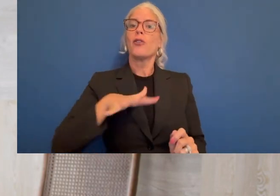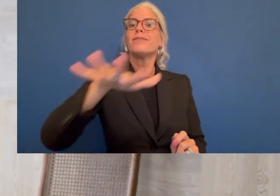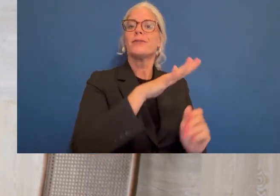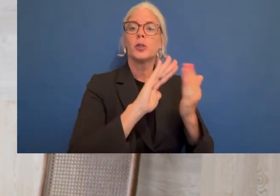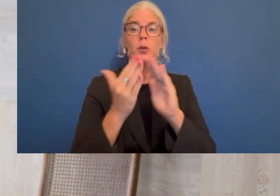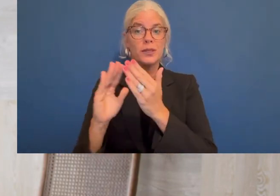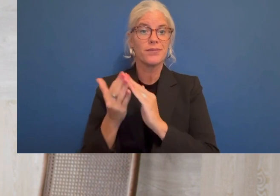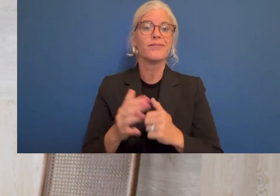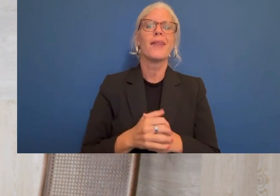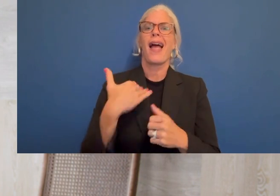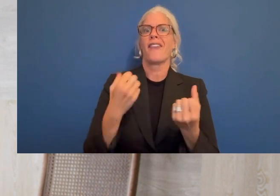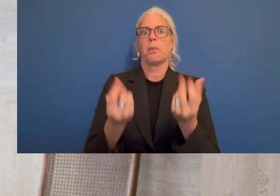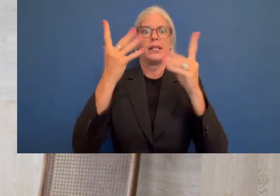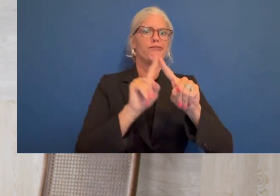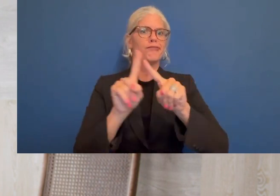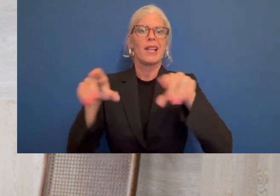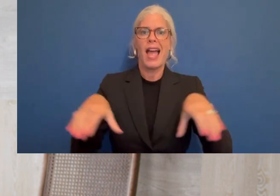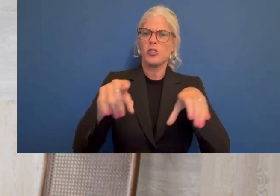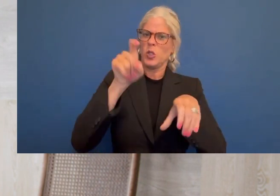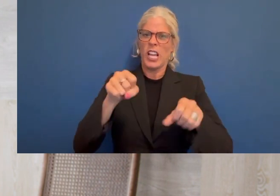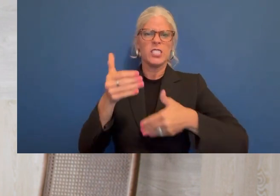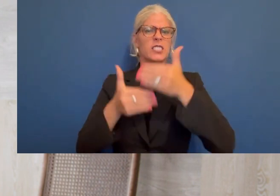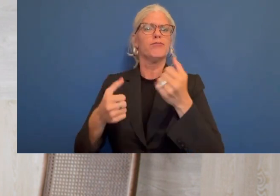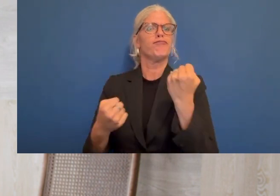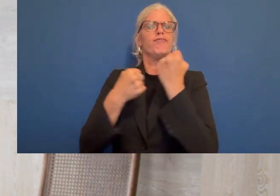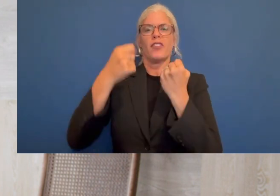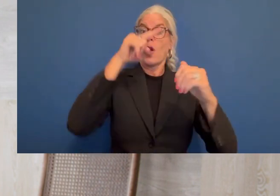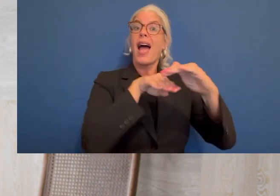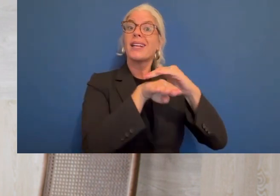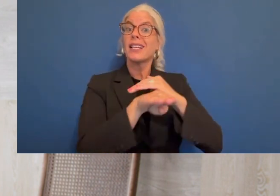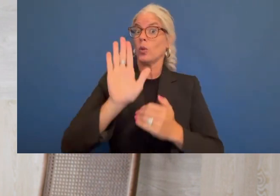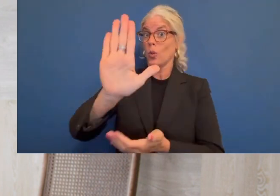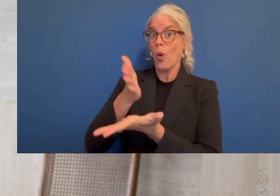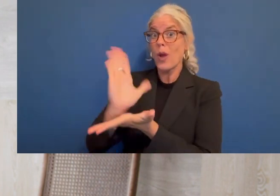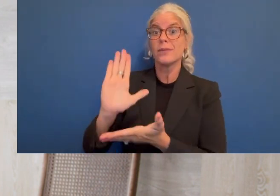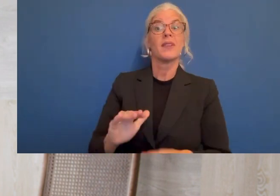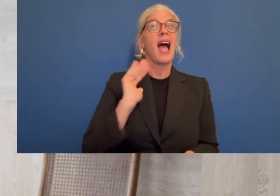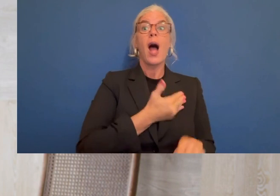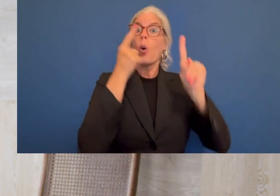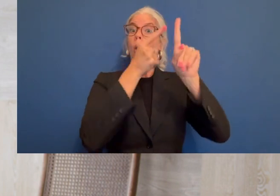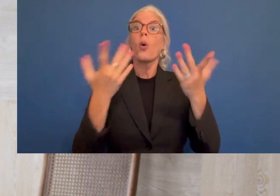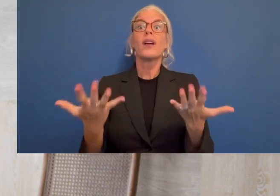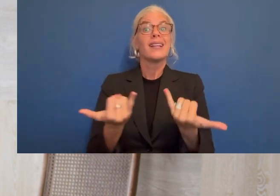and for our community. There are many actions you can take to advocate for access and for your rights.